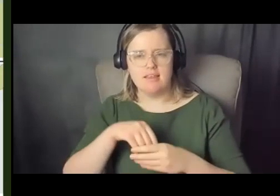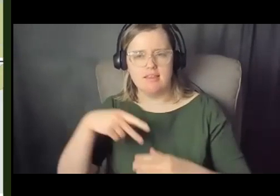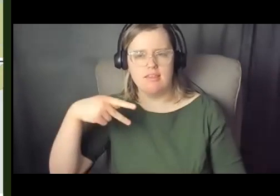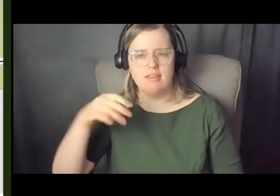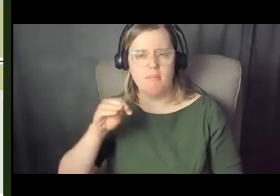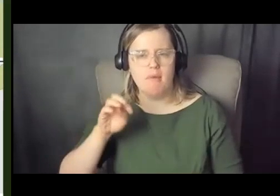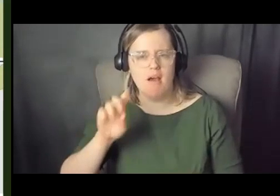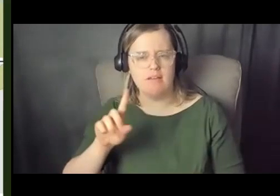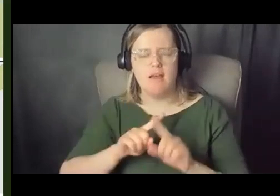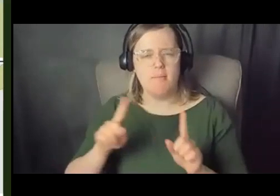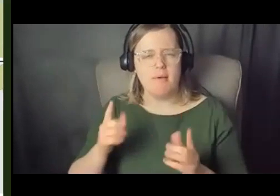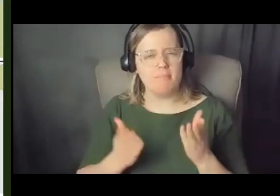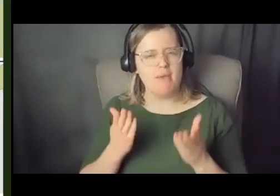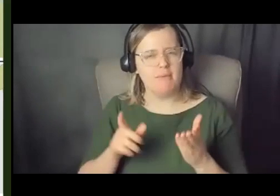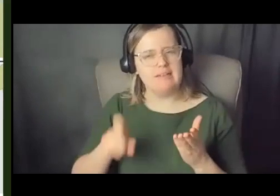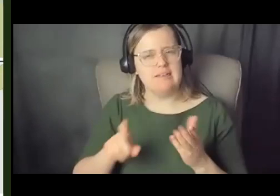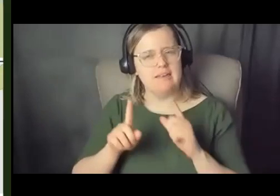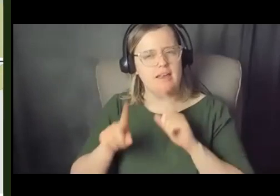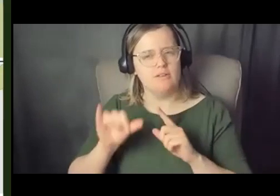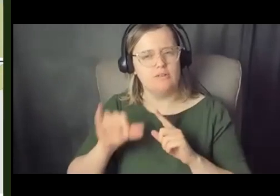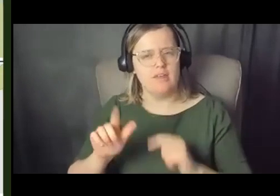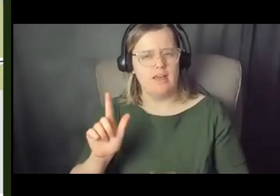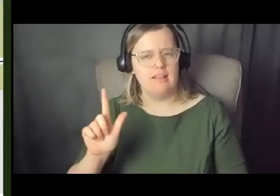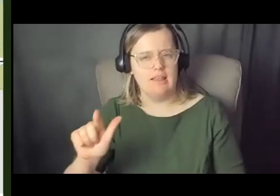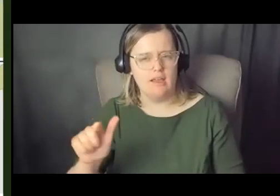we may need to answer that later just to get a few more